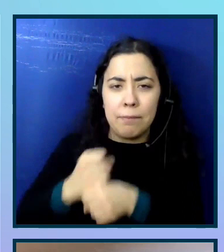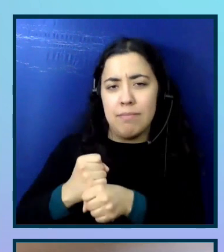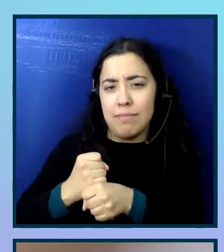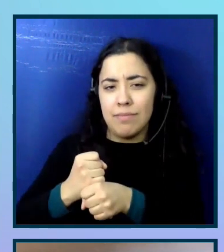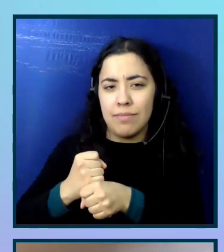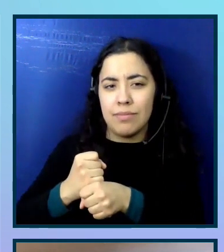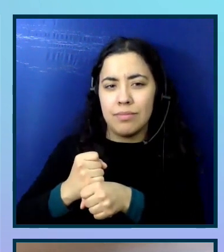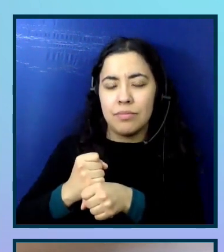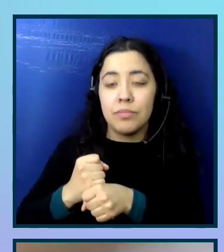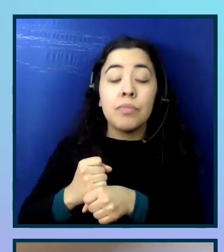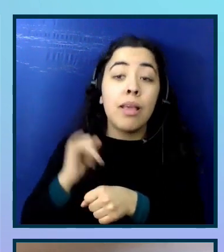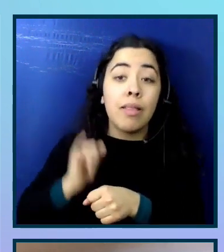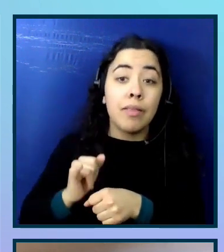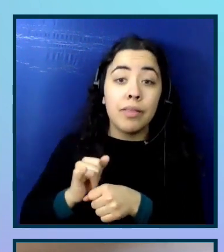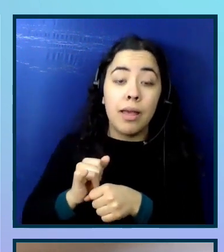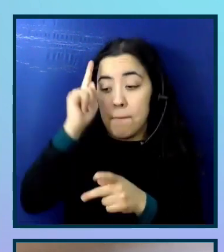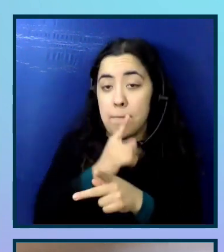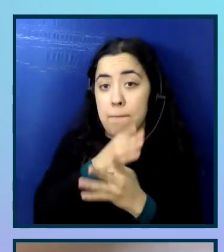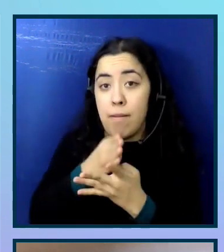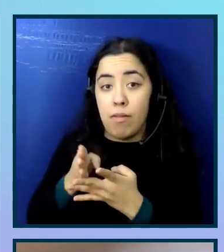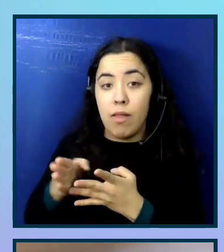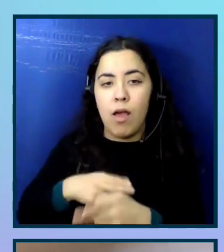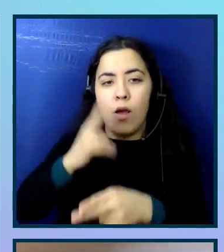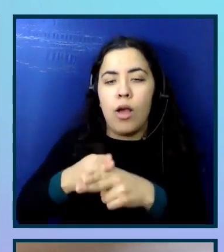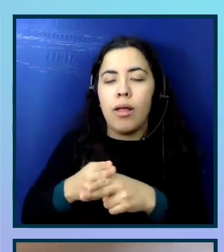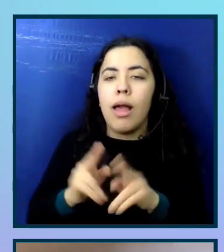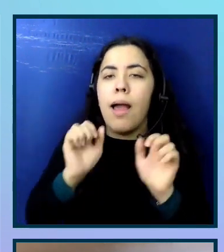I call this method Abilities Design.